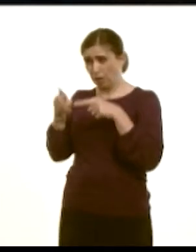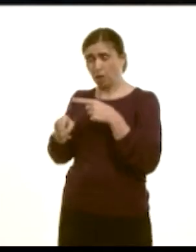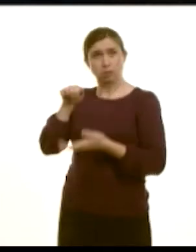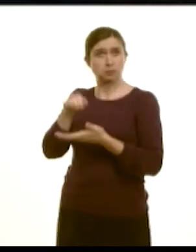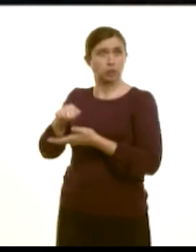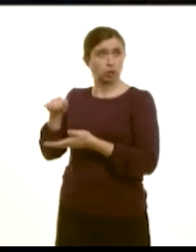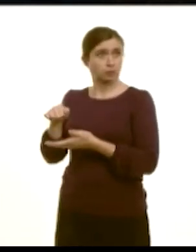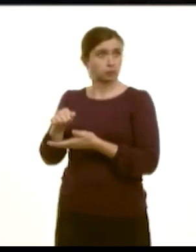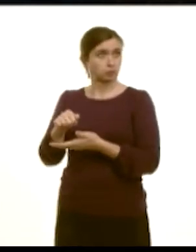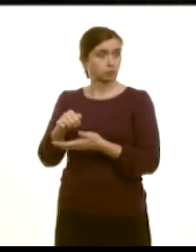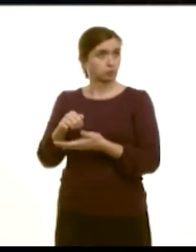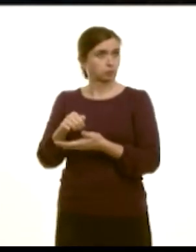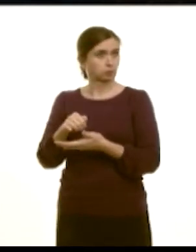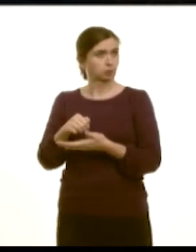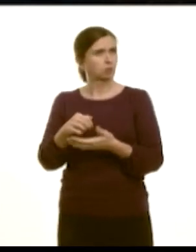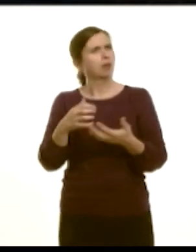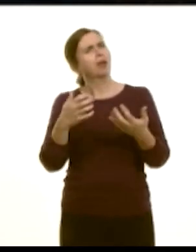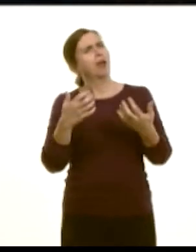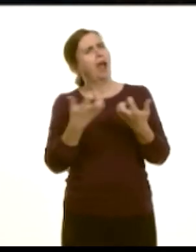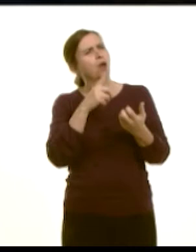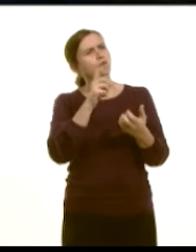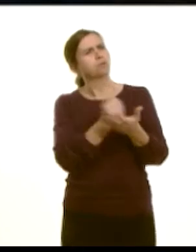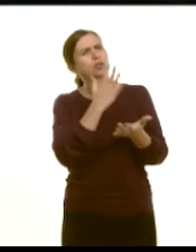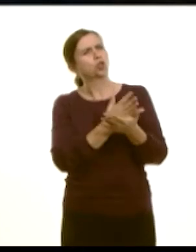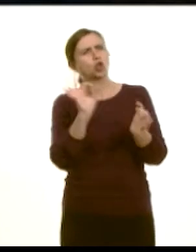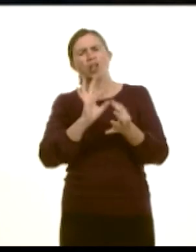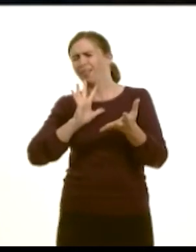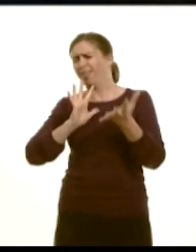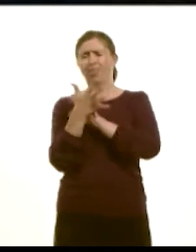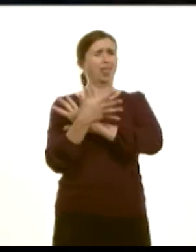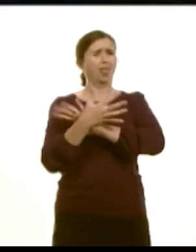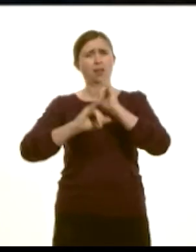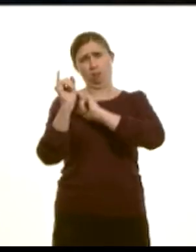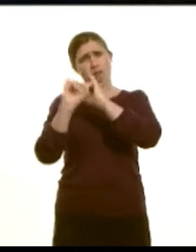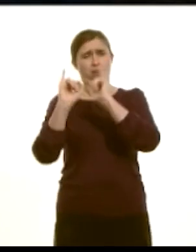me today that this is not a disaster waiting to happen and that all contingency plans will